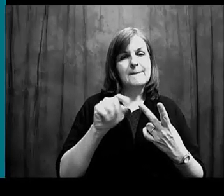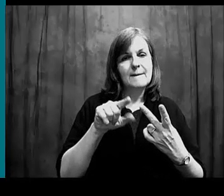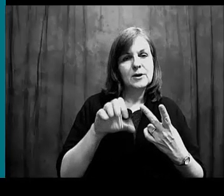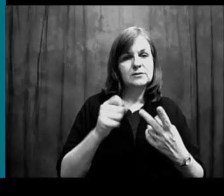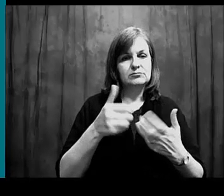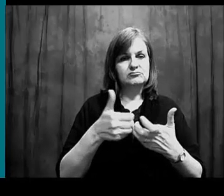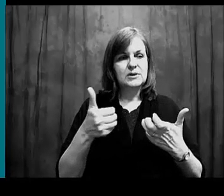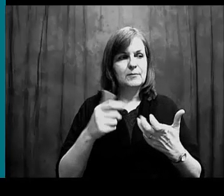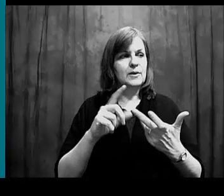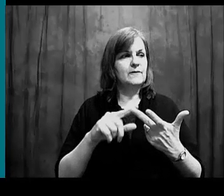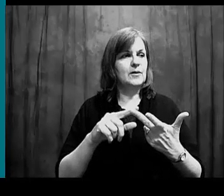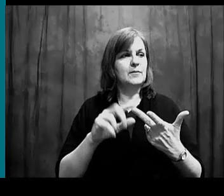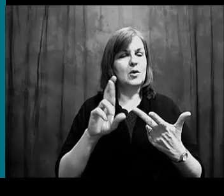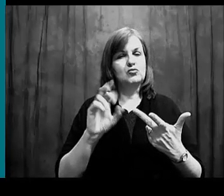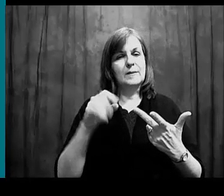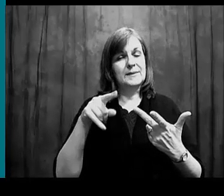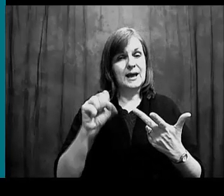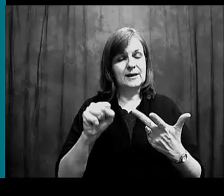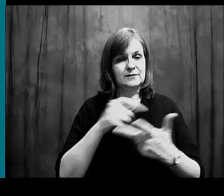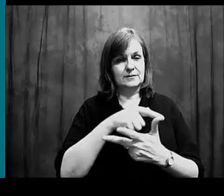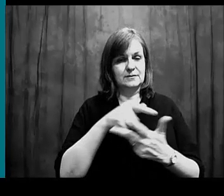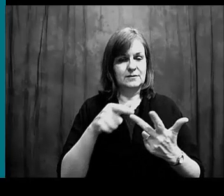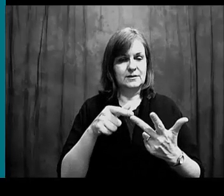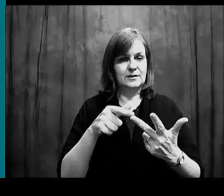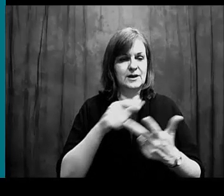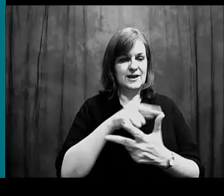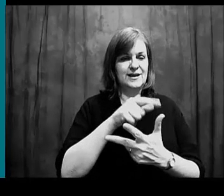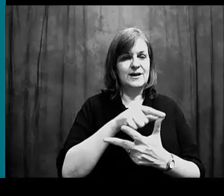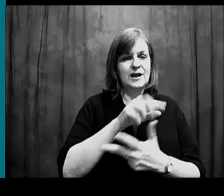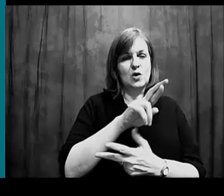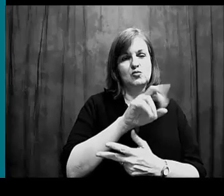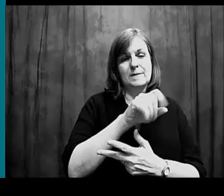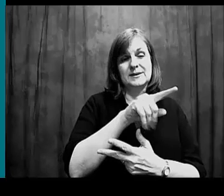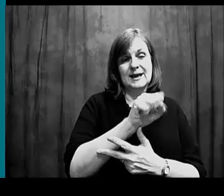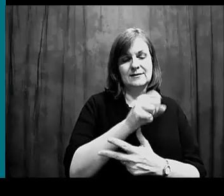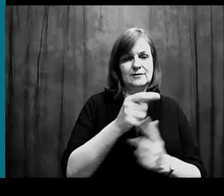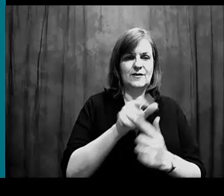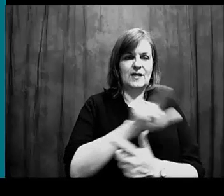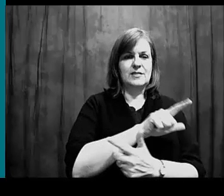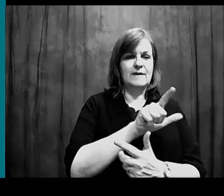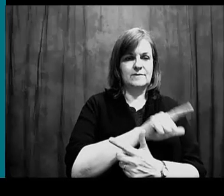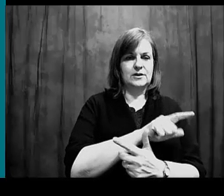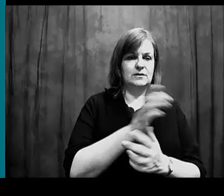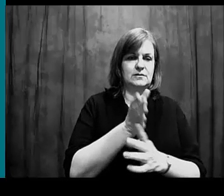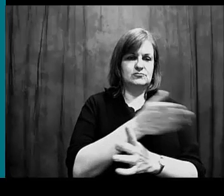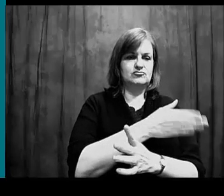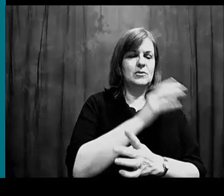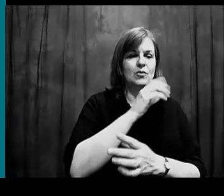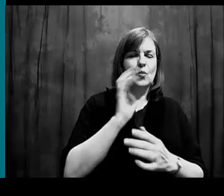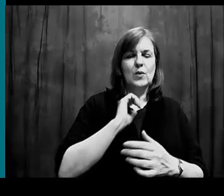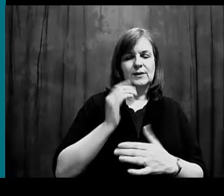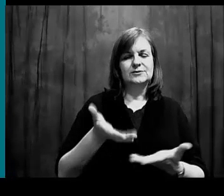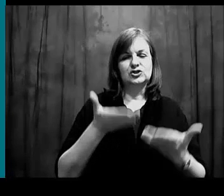in this big mix on the far side suggesting that the ones to the left here are all older